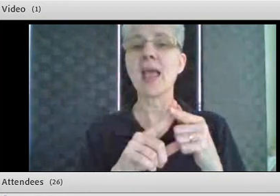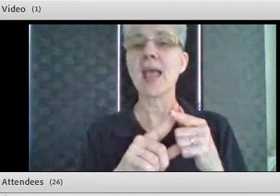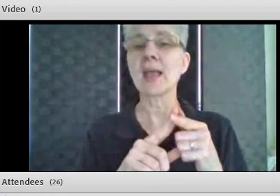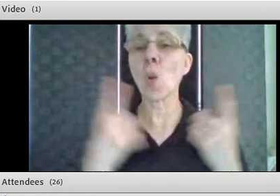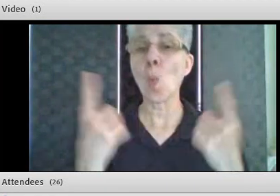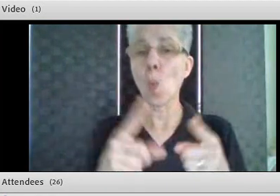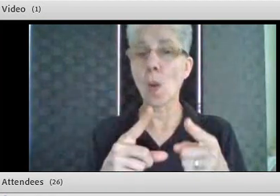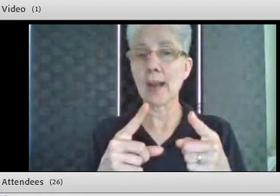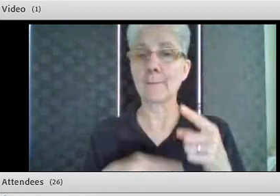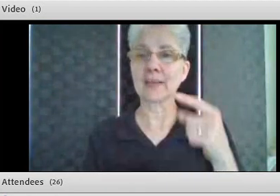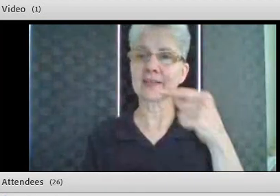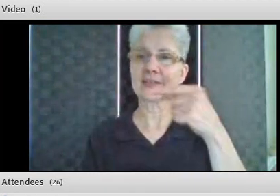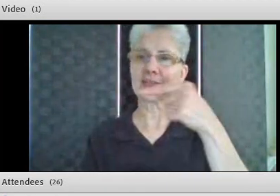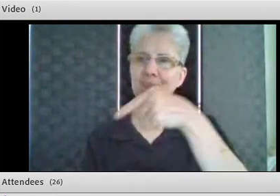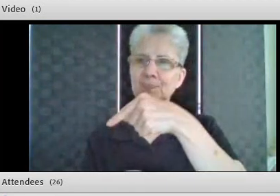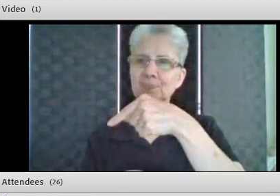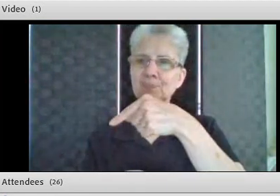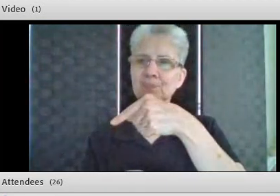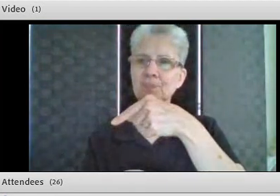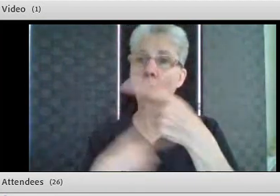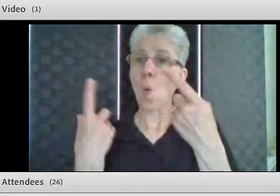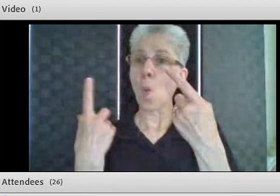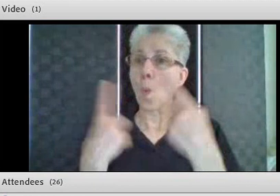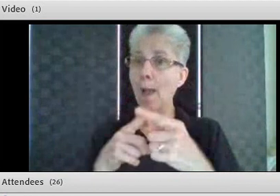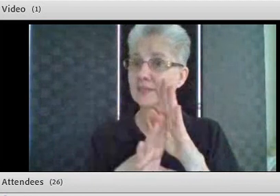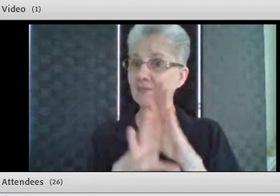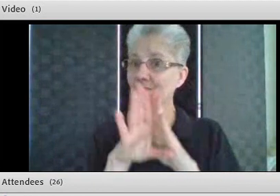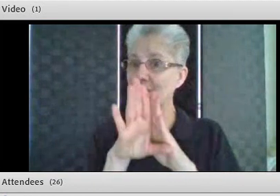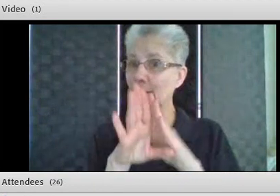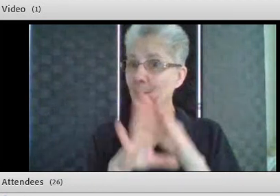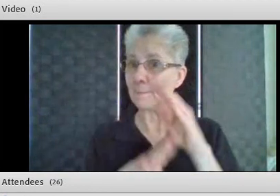You type them in online, and then what happens,